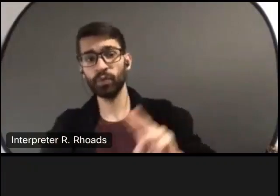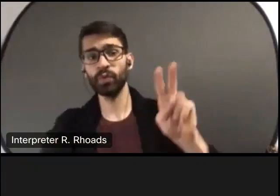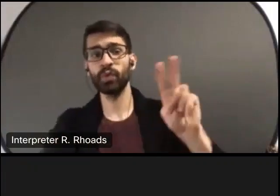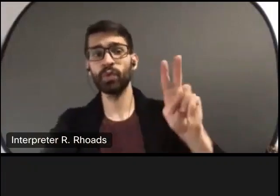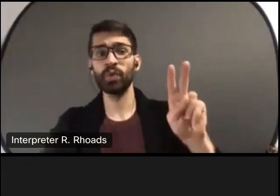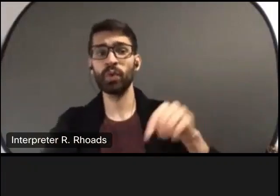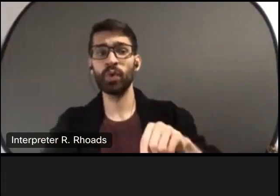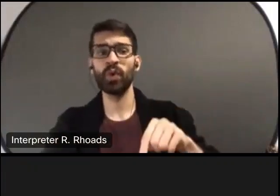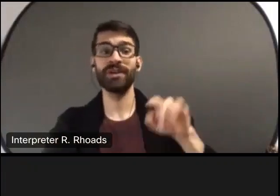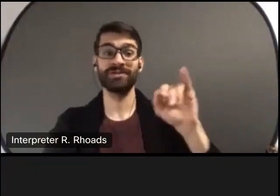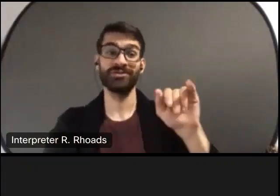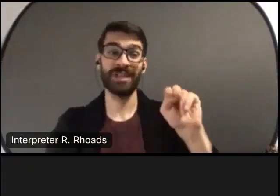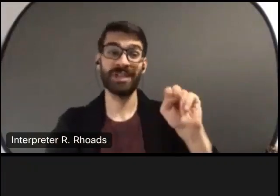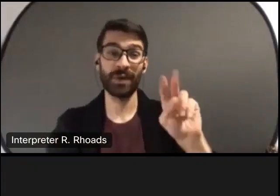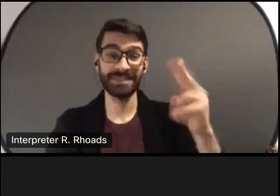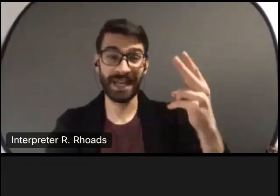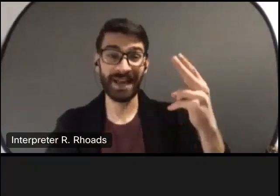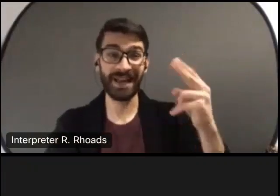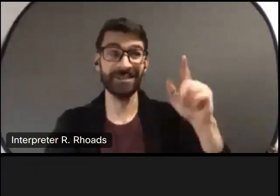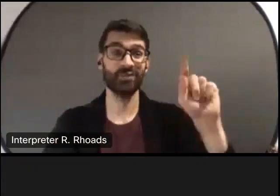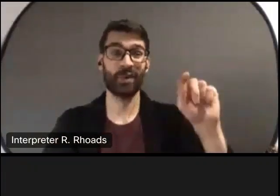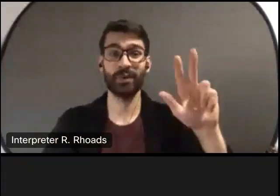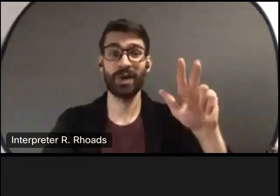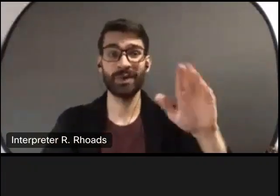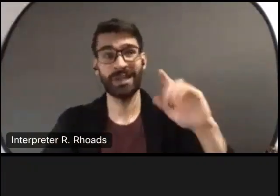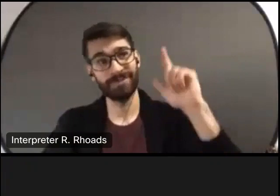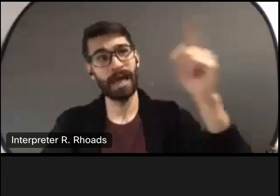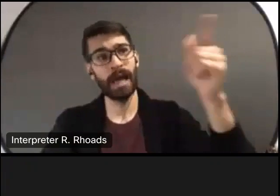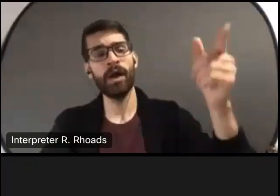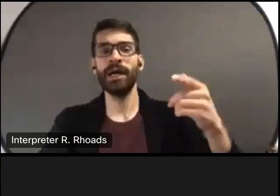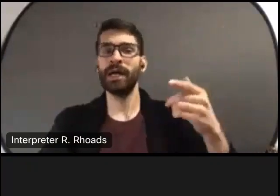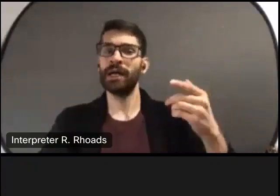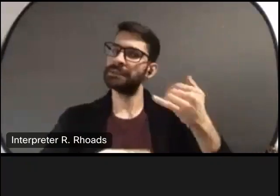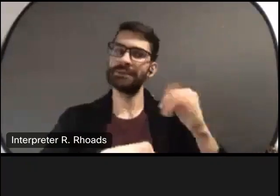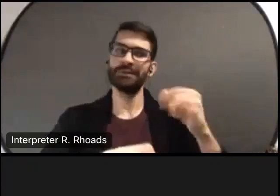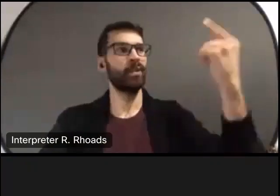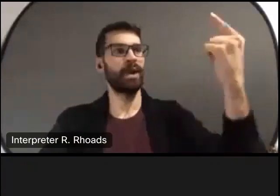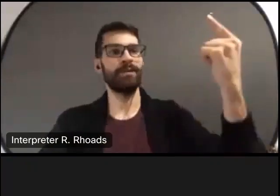January 2nd, there's only one Commissioner and one Commissioner at a time for every Single Member